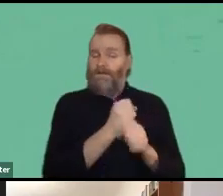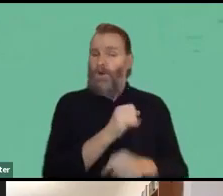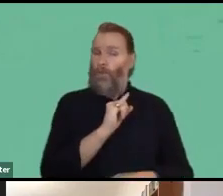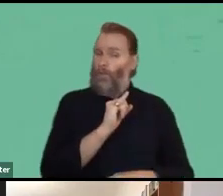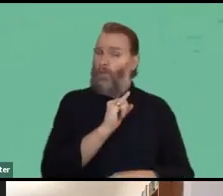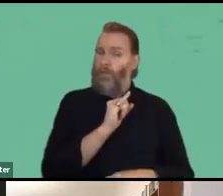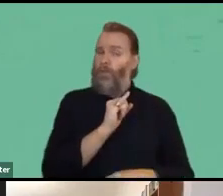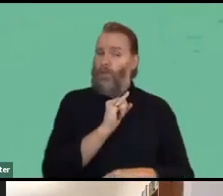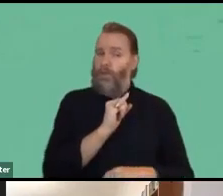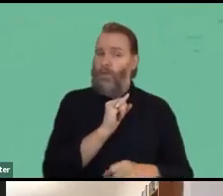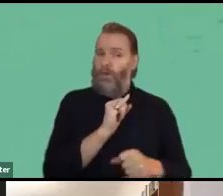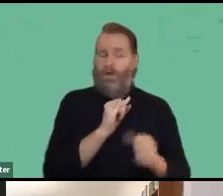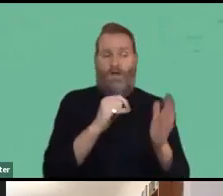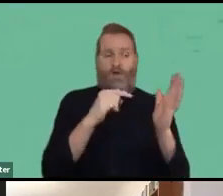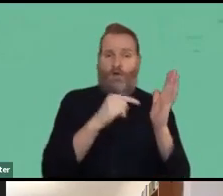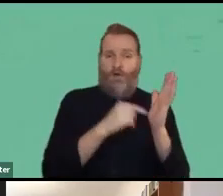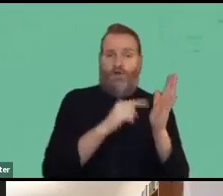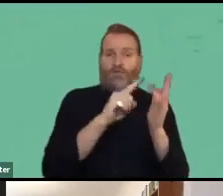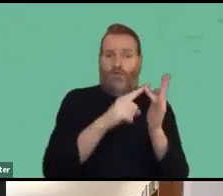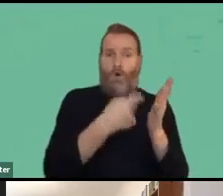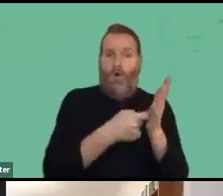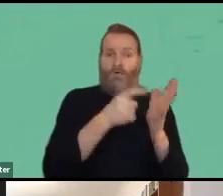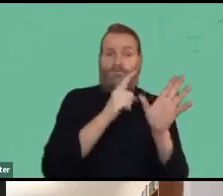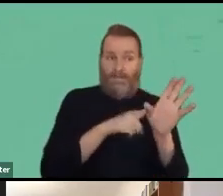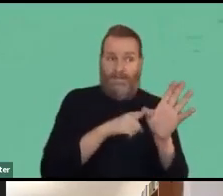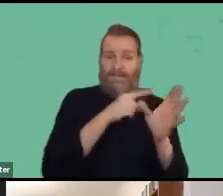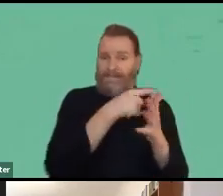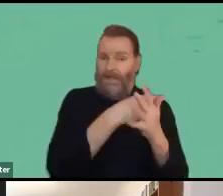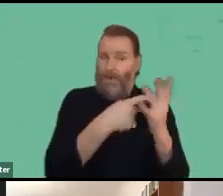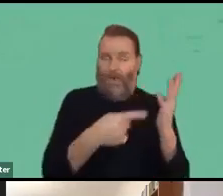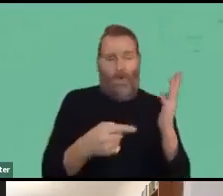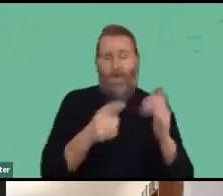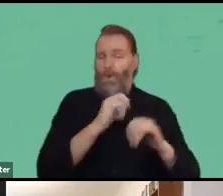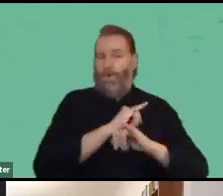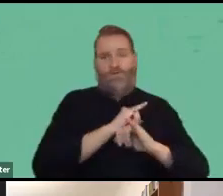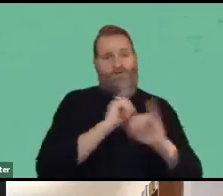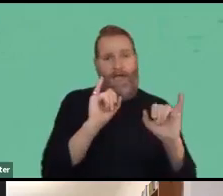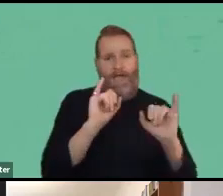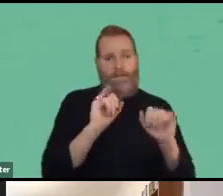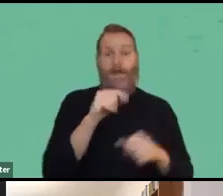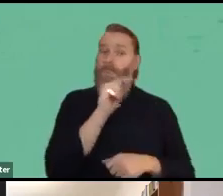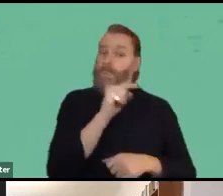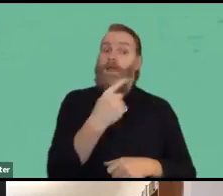Tory MPs the ones that have bothered to reply to our members saying to them what about the